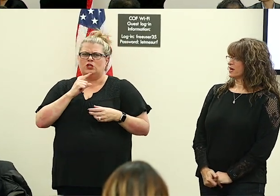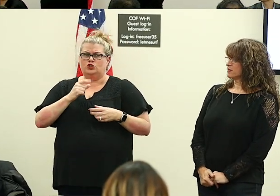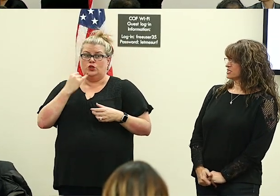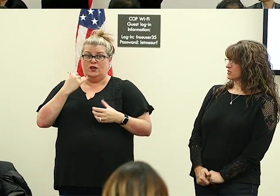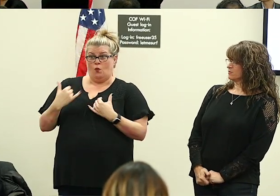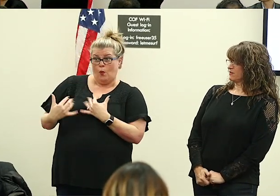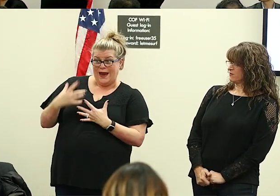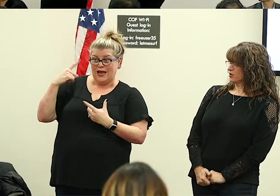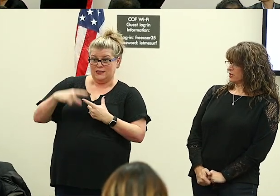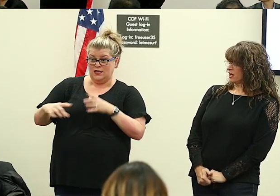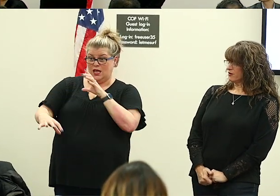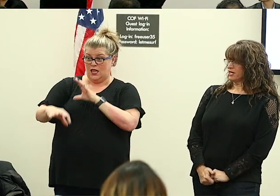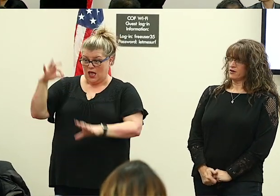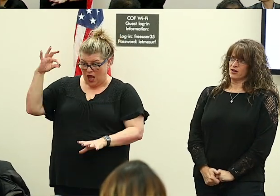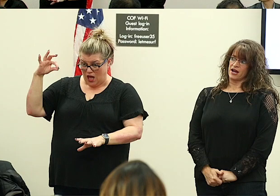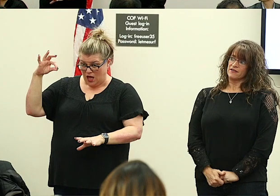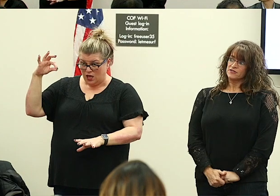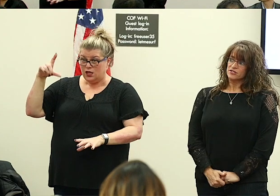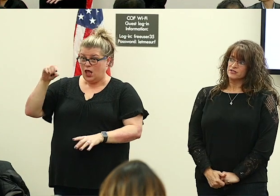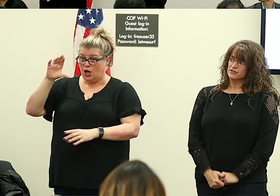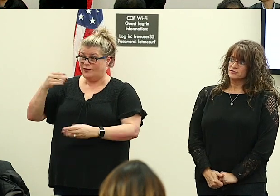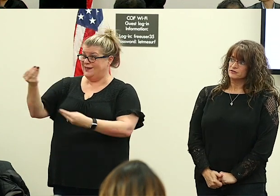to wait until before the lottery or after...?